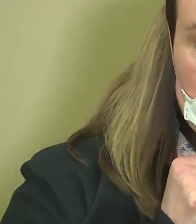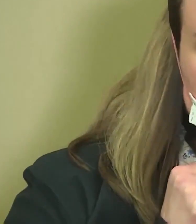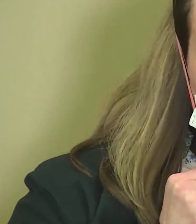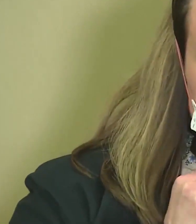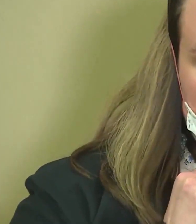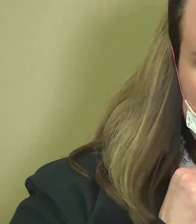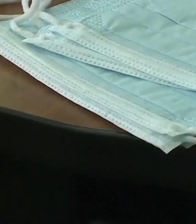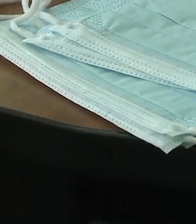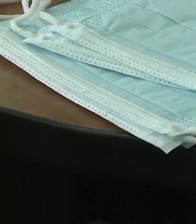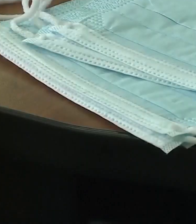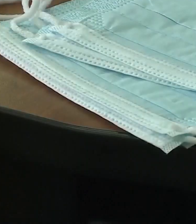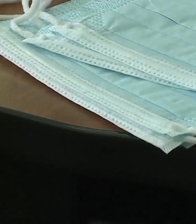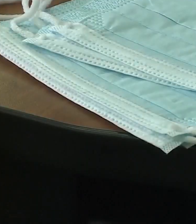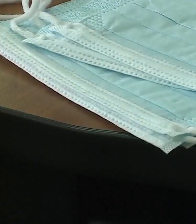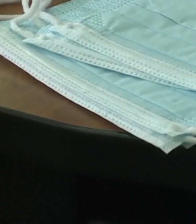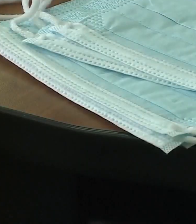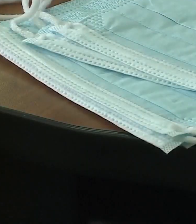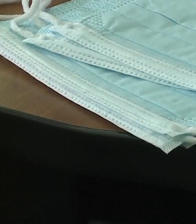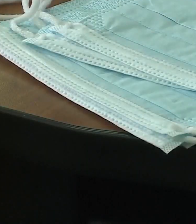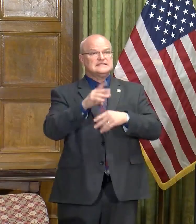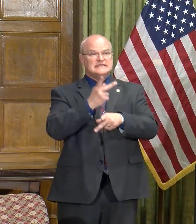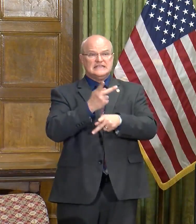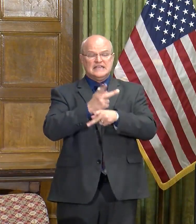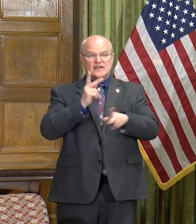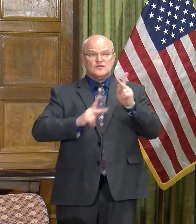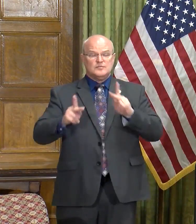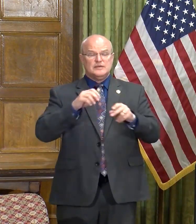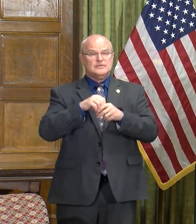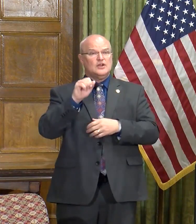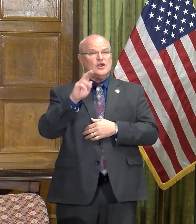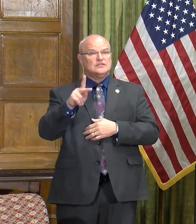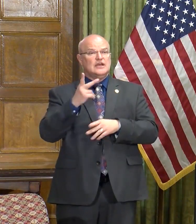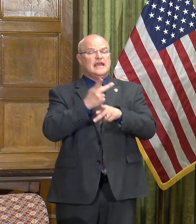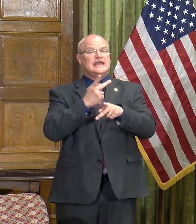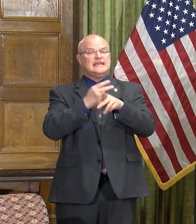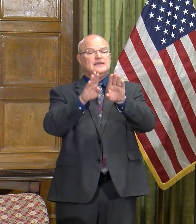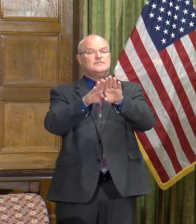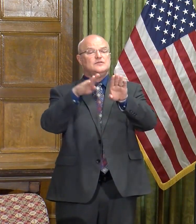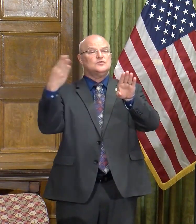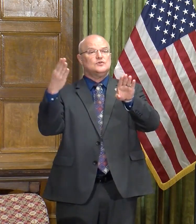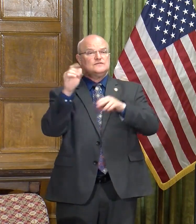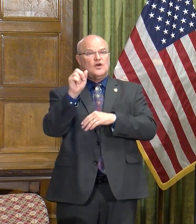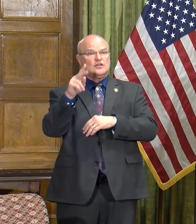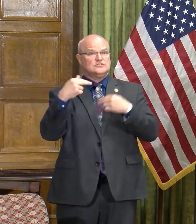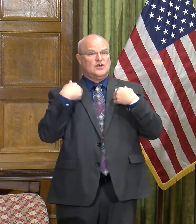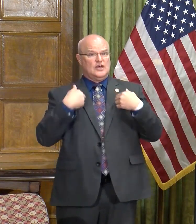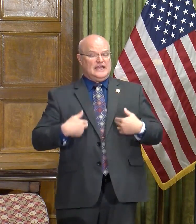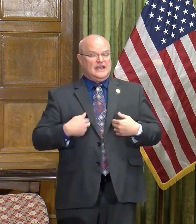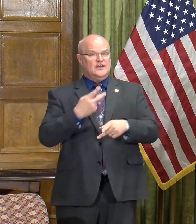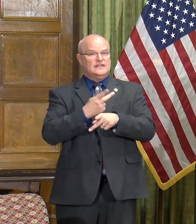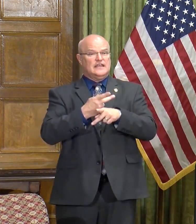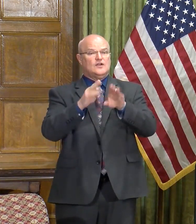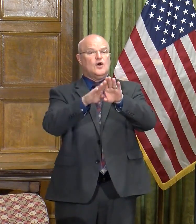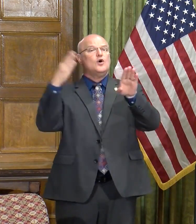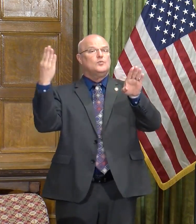plan will provide improved access to care for Arkansas citizens and will keep the doors of Arkansas healthcare providers open and their